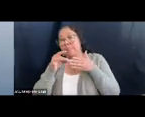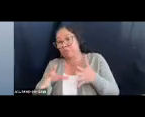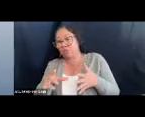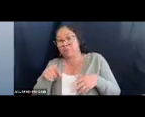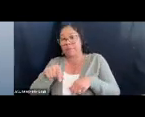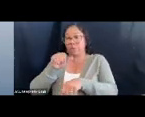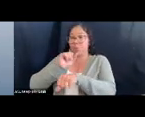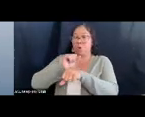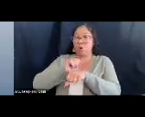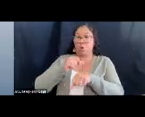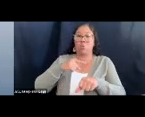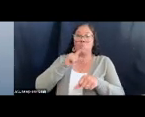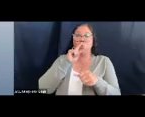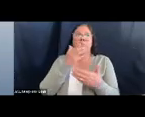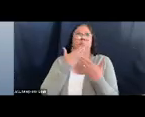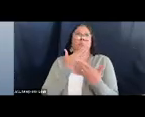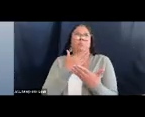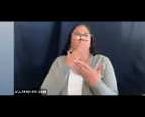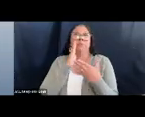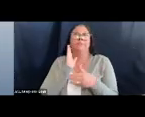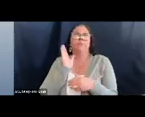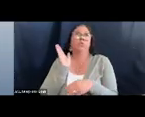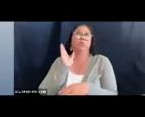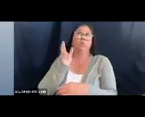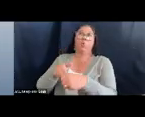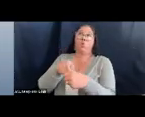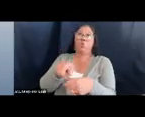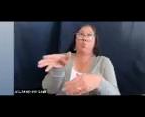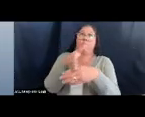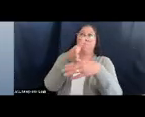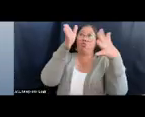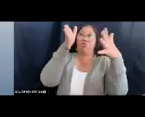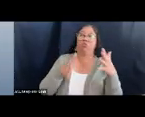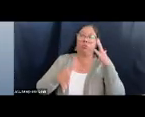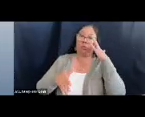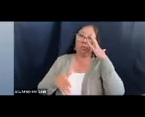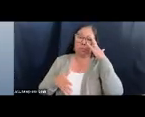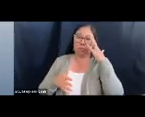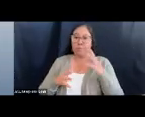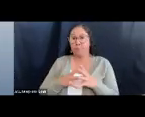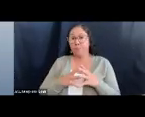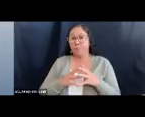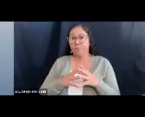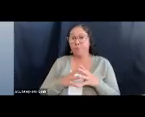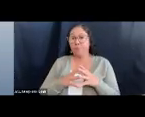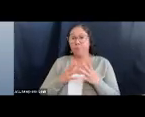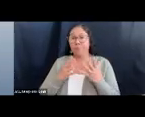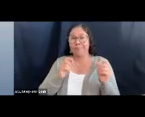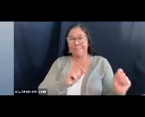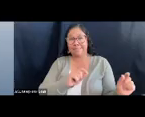grateful to do it alongside you as partners. Um, as we move back to the slides, just real quickly,